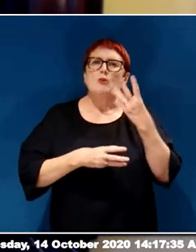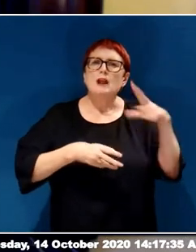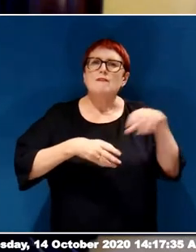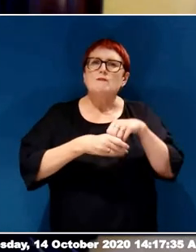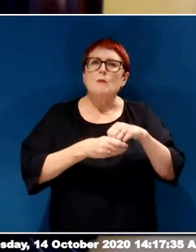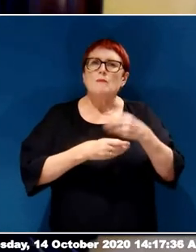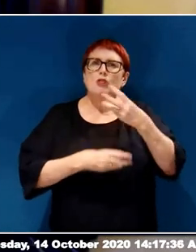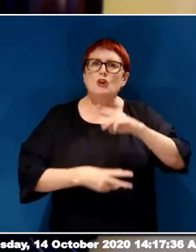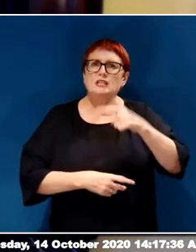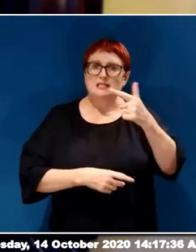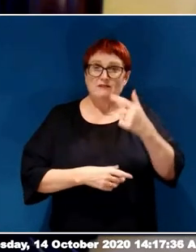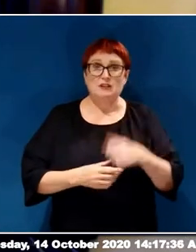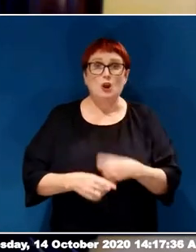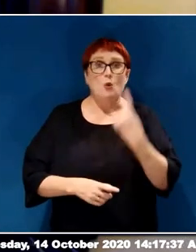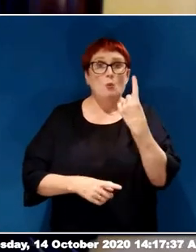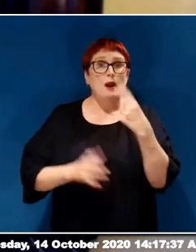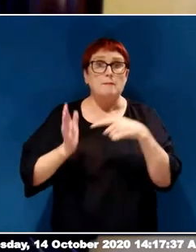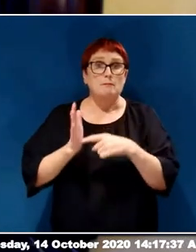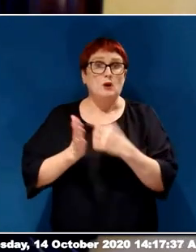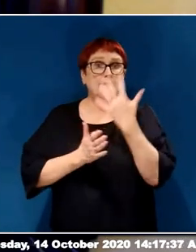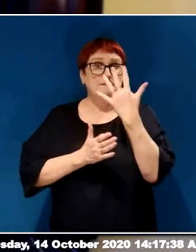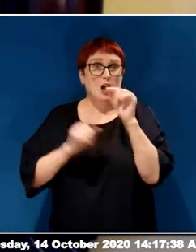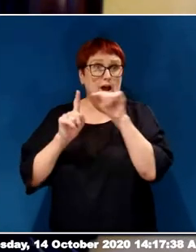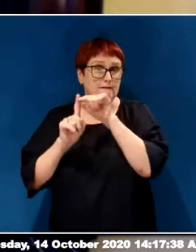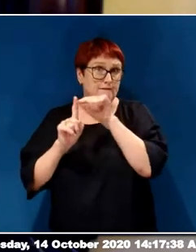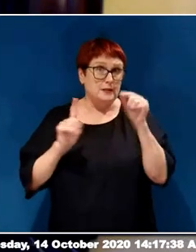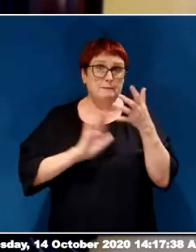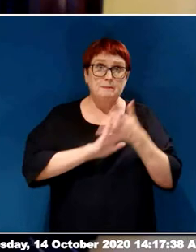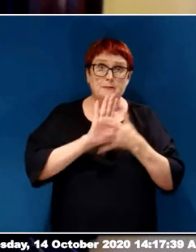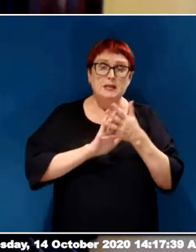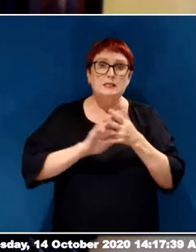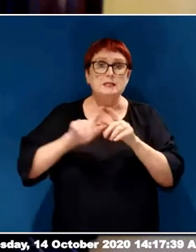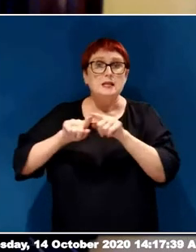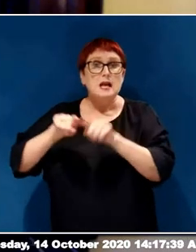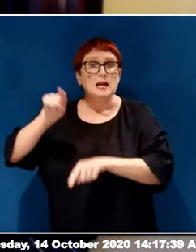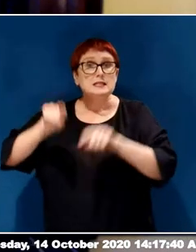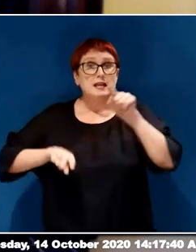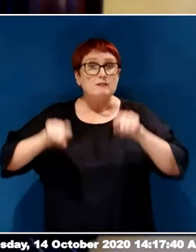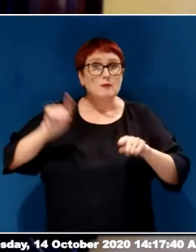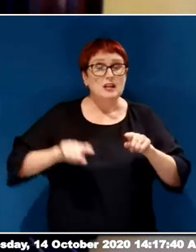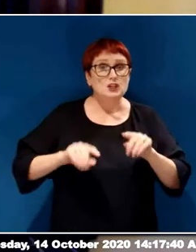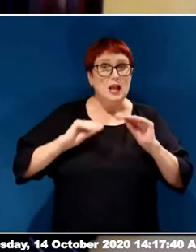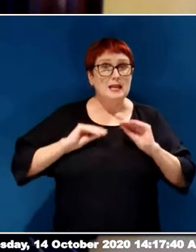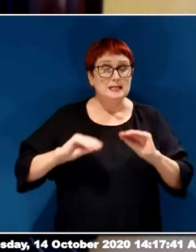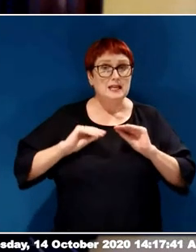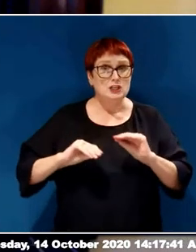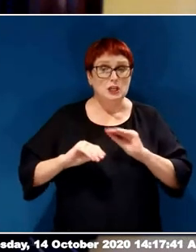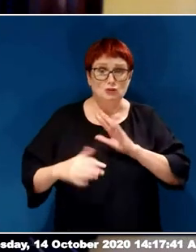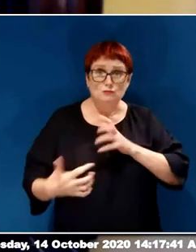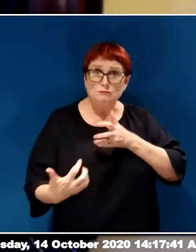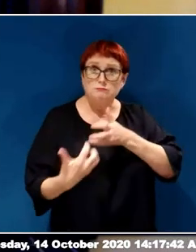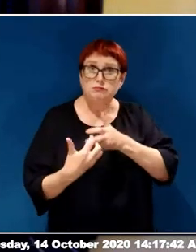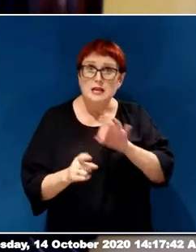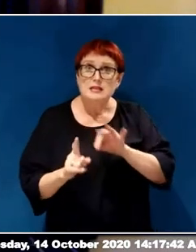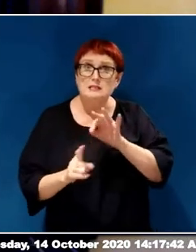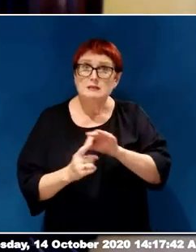Differentiate teaching to meet the specific learning needs of students across the full range of abilities